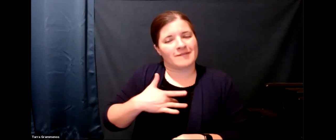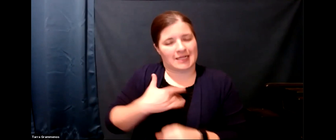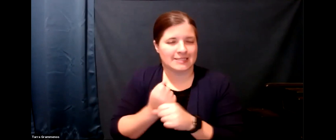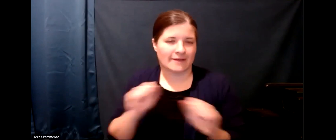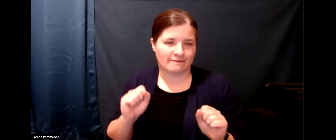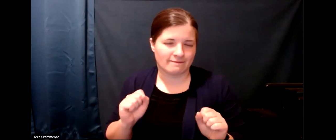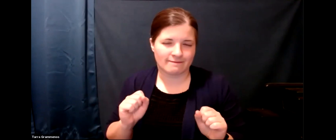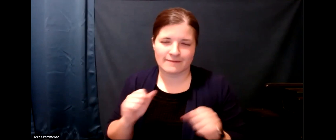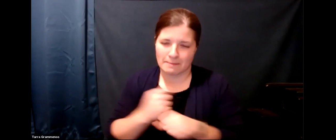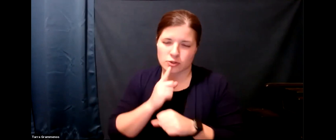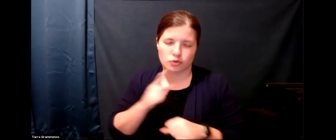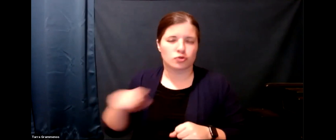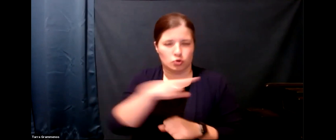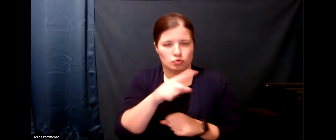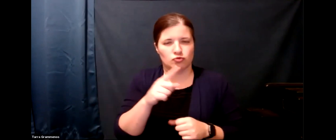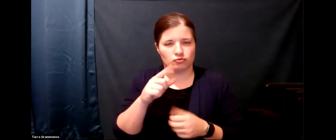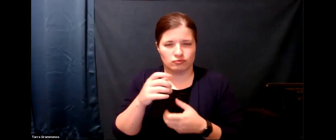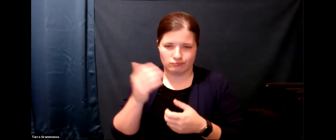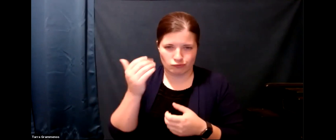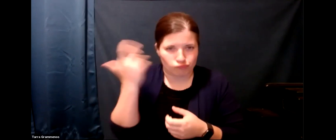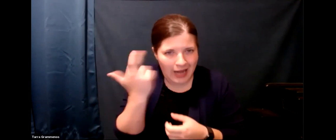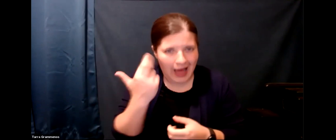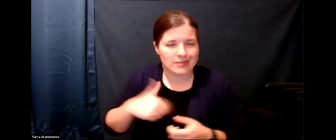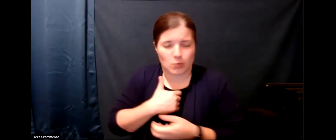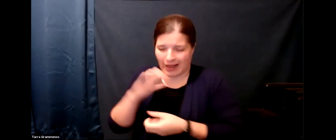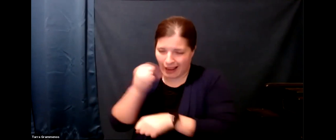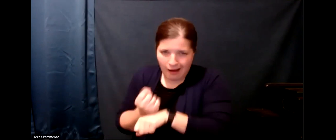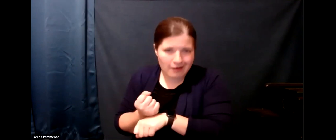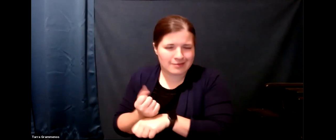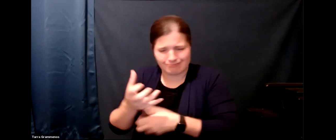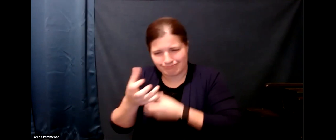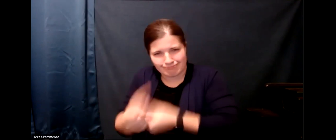we keep everything locked, and we keep an eye on everything at all times, and we also make sure that